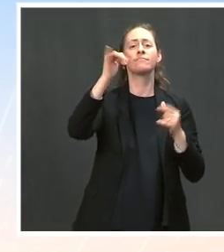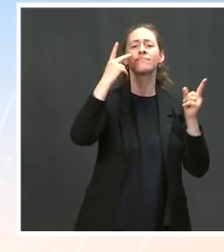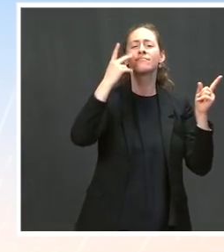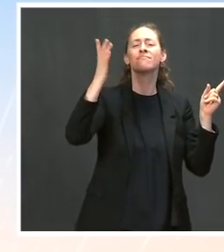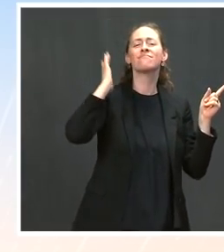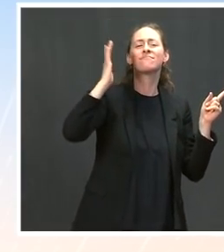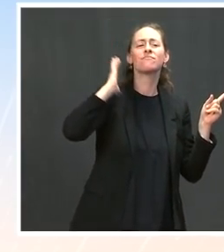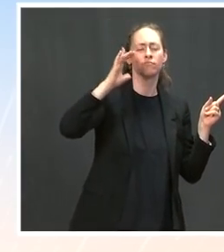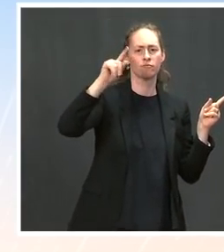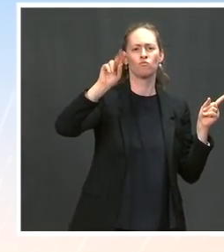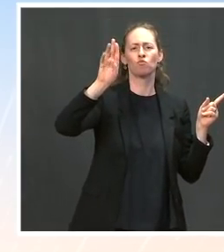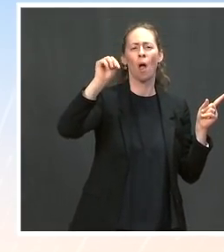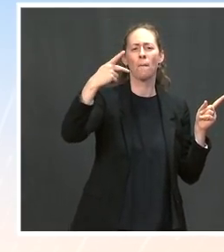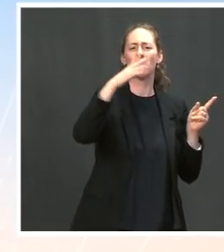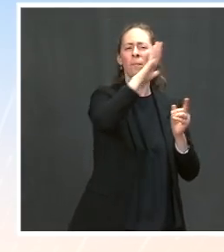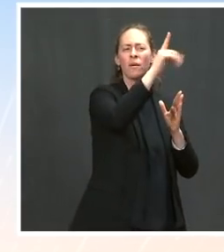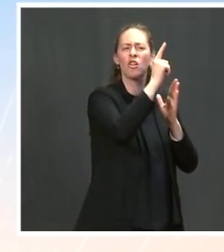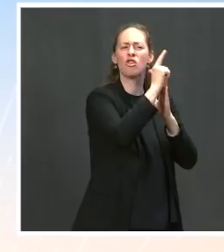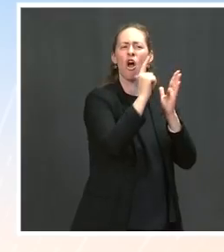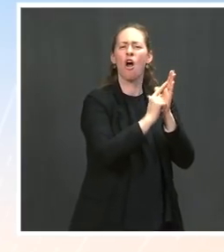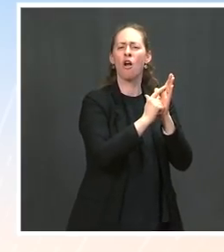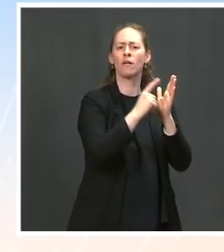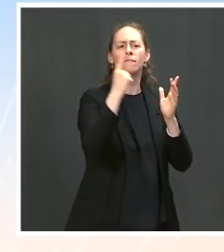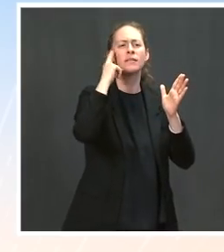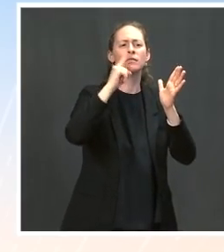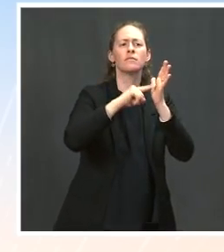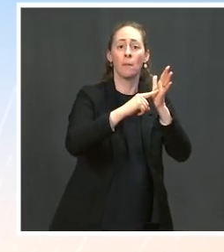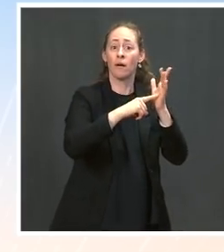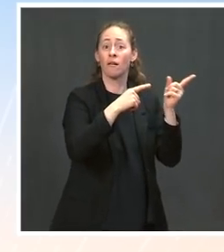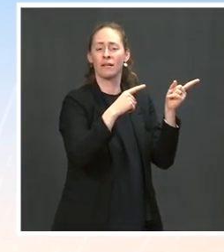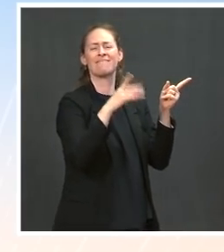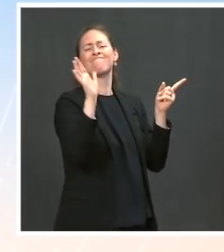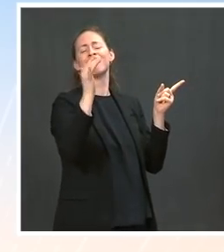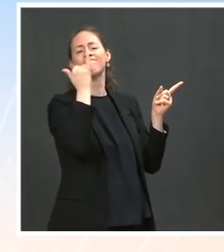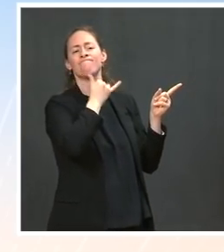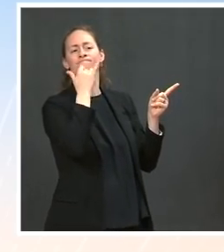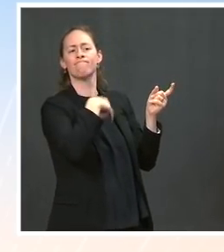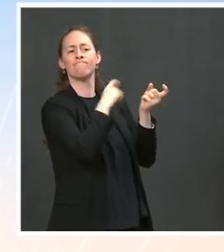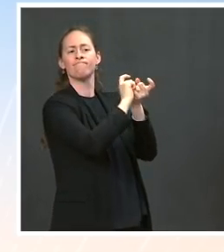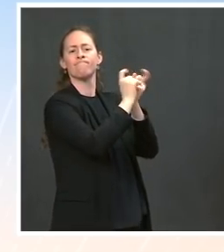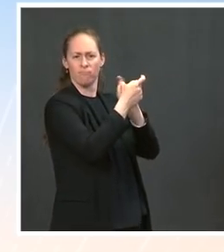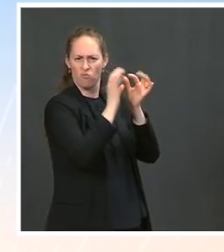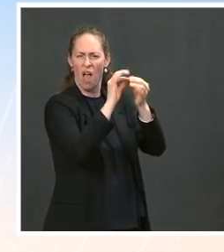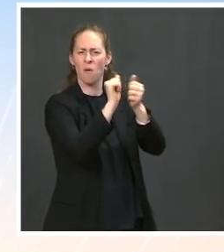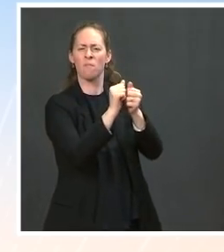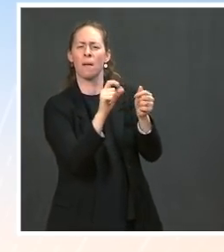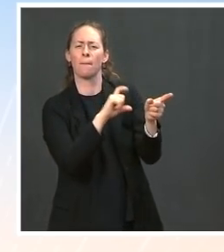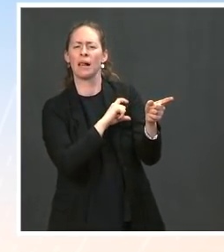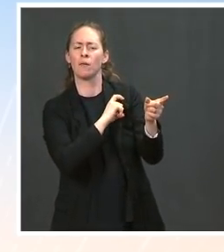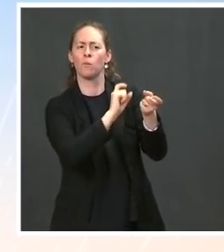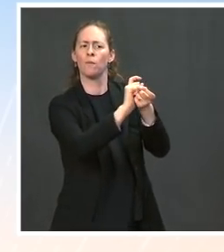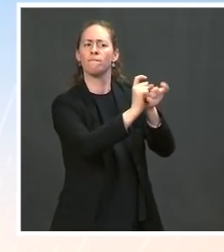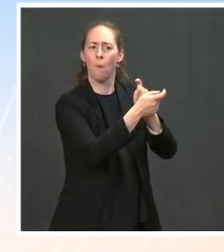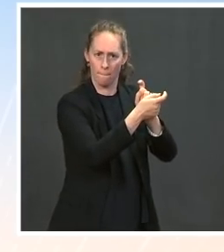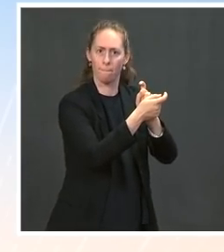with respect to investigation of police departments. The President also pledged to appoint DOJ leadership that would prioritize pattern-or-practice